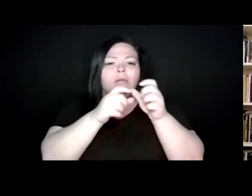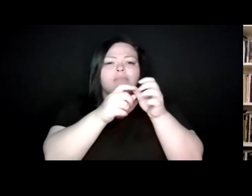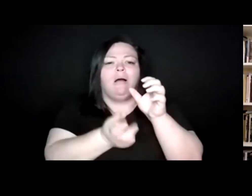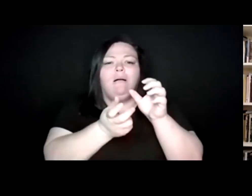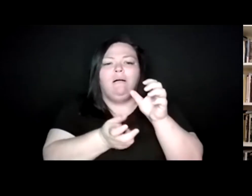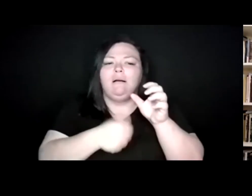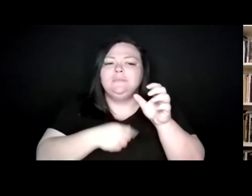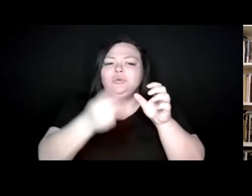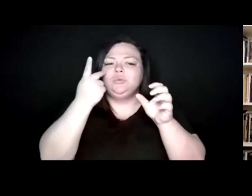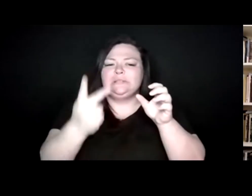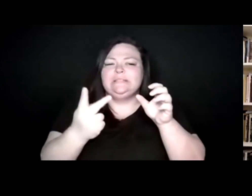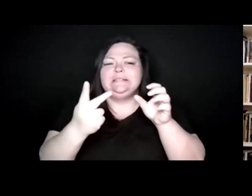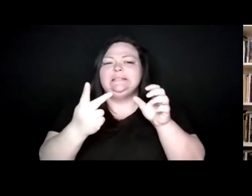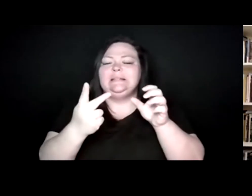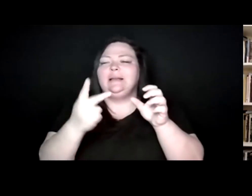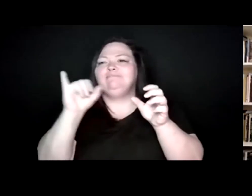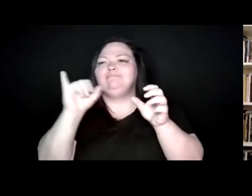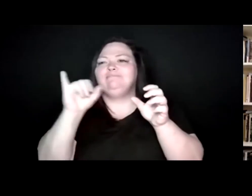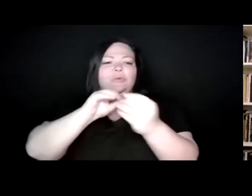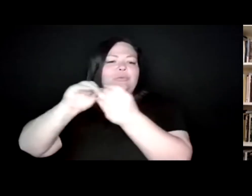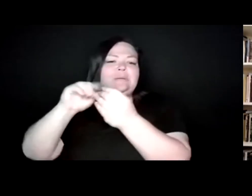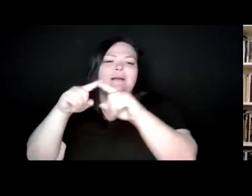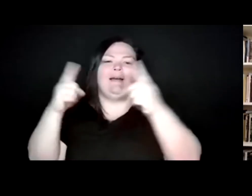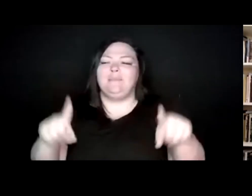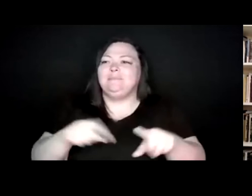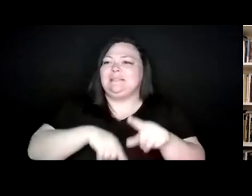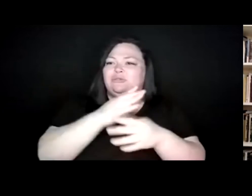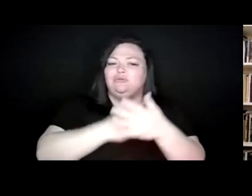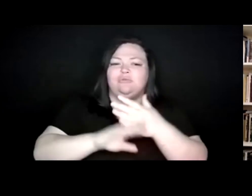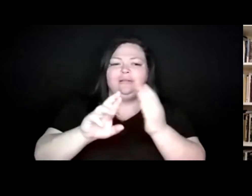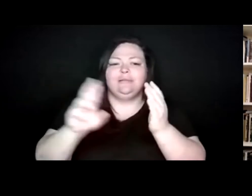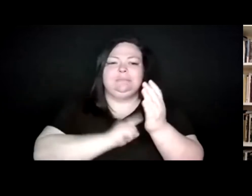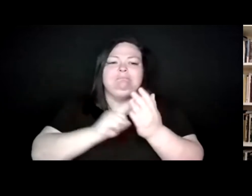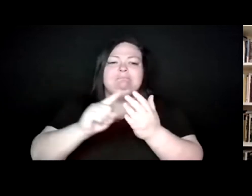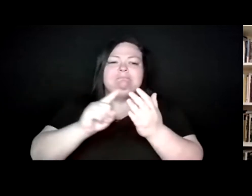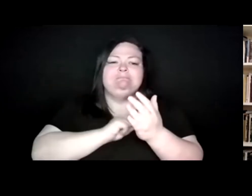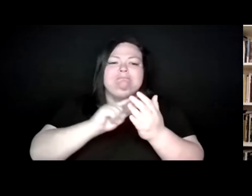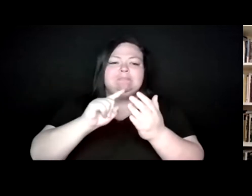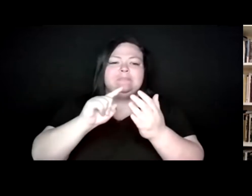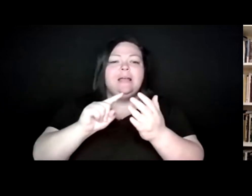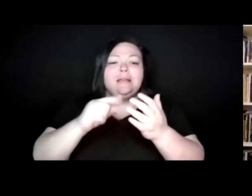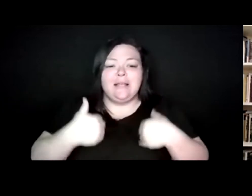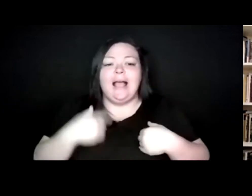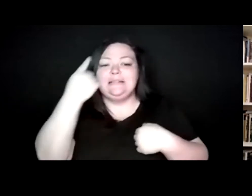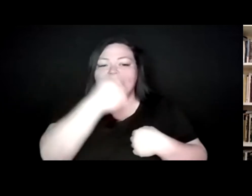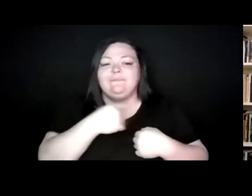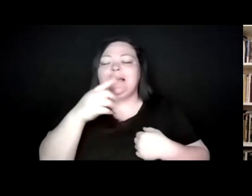in a wooden-cross kiss / as his right hand beats // the absence of a heart. / He wears the face of St.//